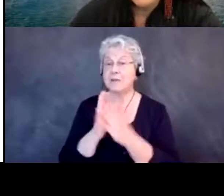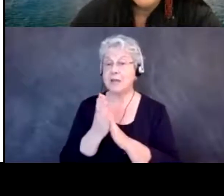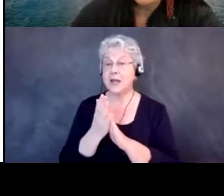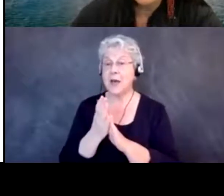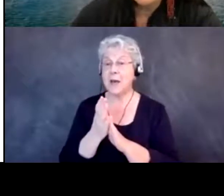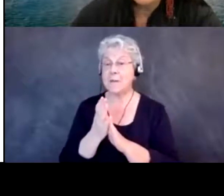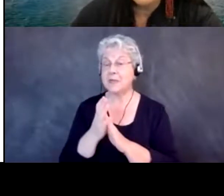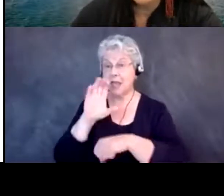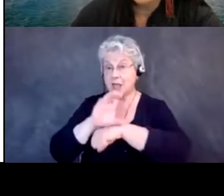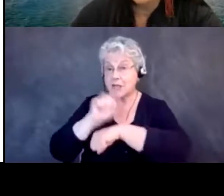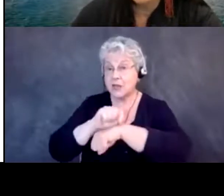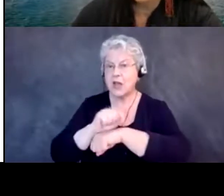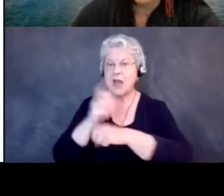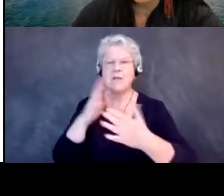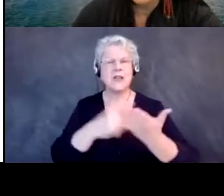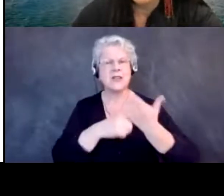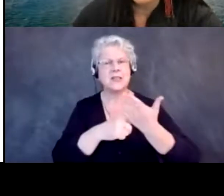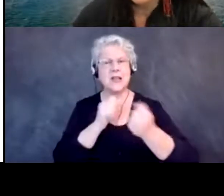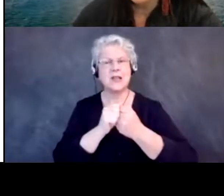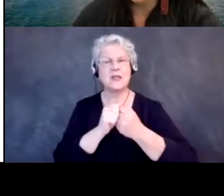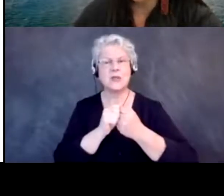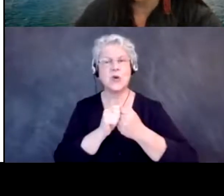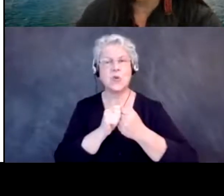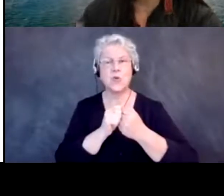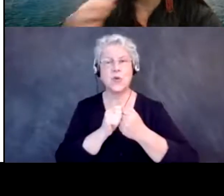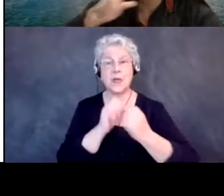Have you consulted with our community the way we do with our CCP in order for a project to be